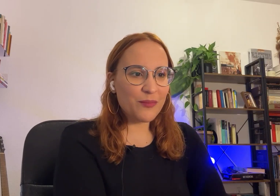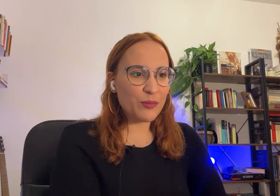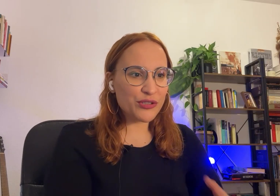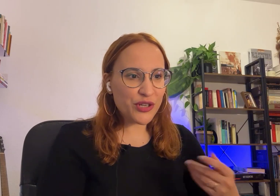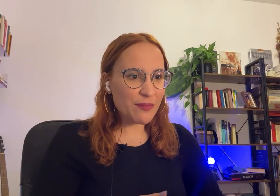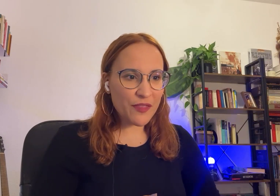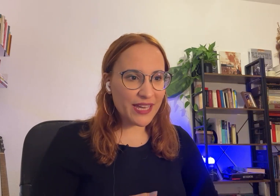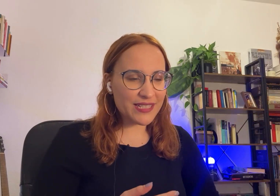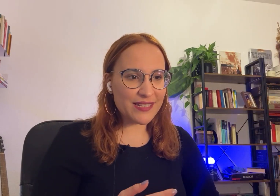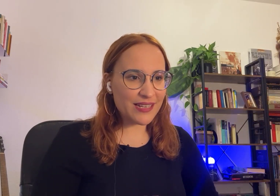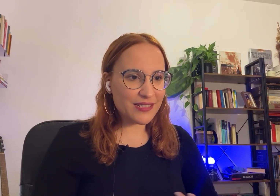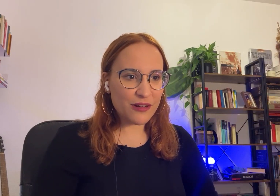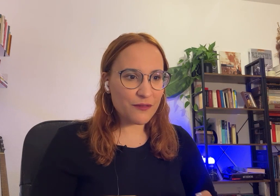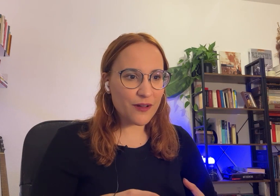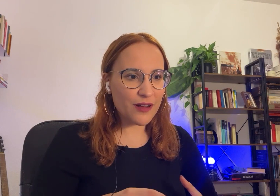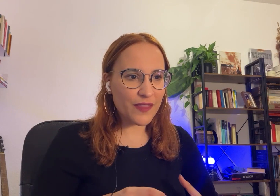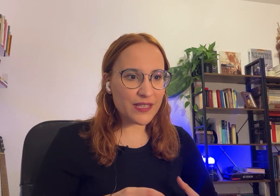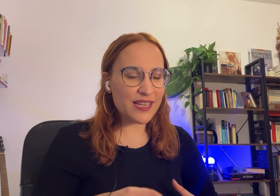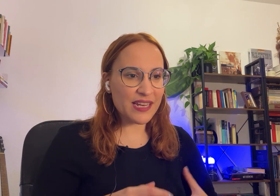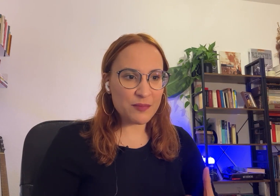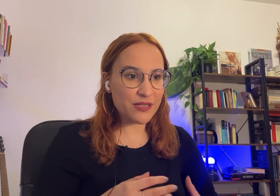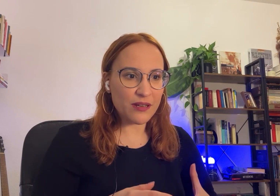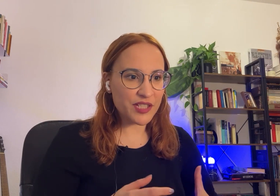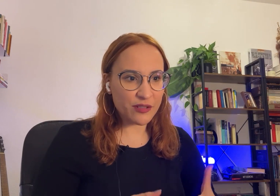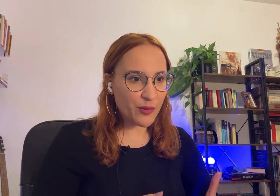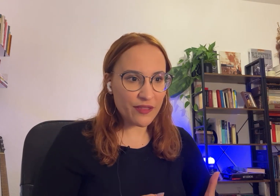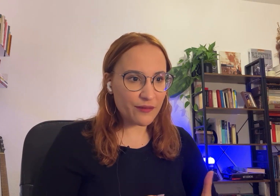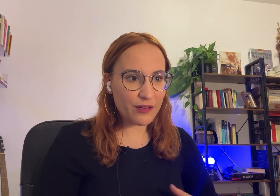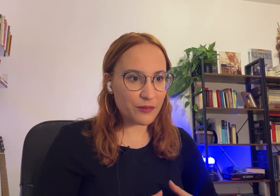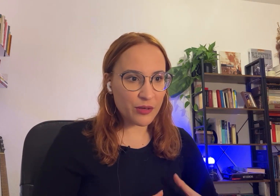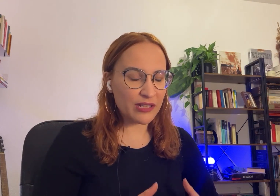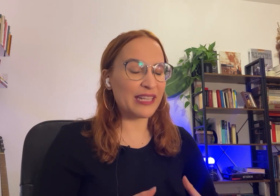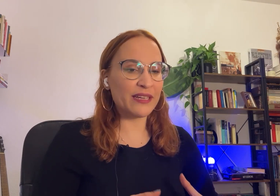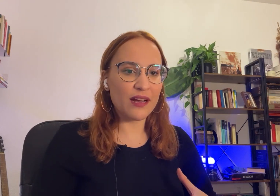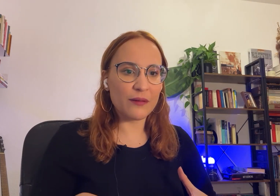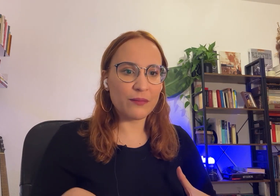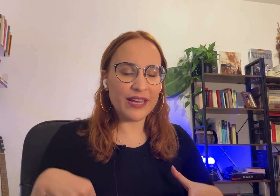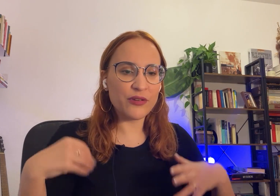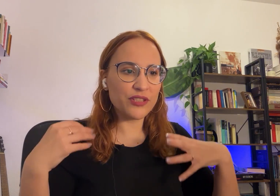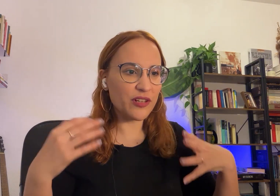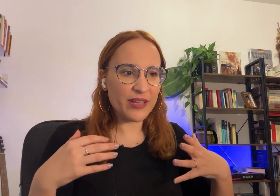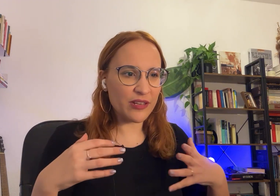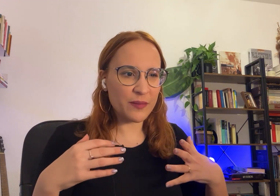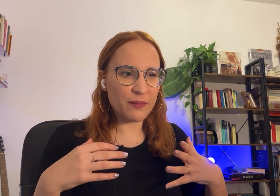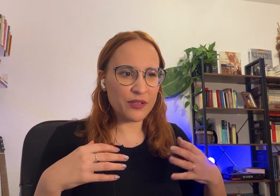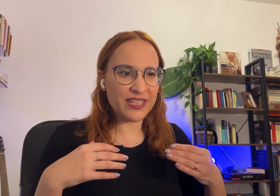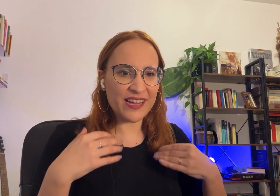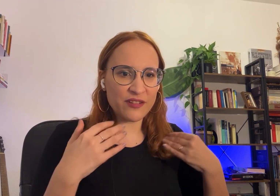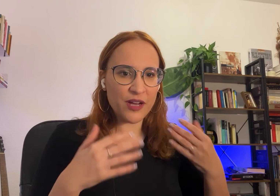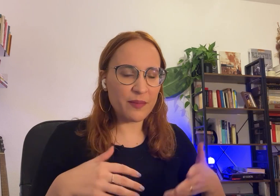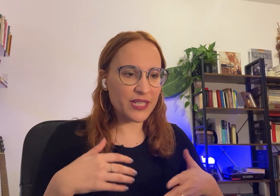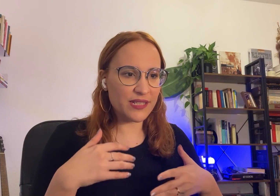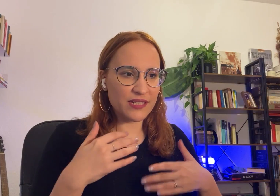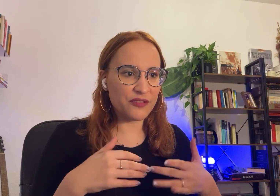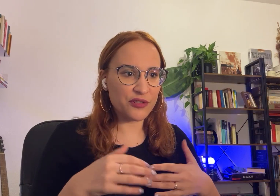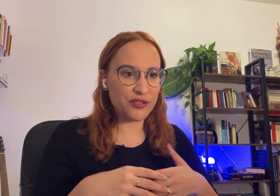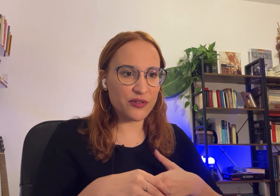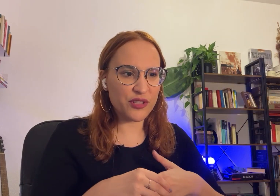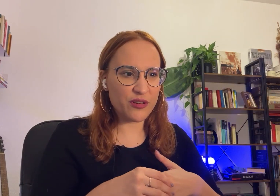When we're talking about the case studies that Signapse deals with regularly, can you tell me a little bit about the kind of companies and institutions do you serve?